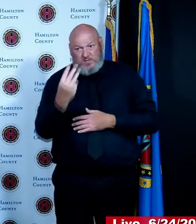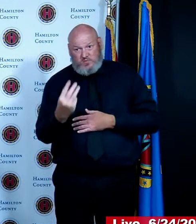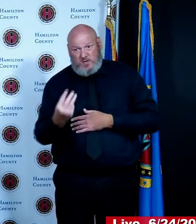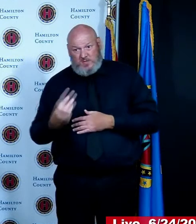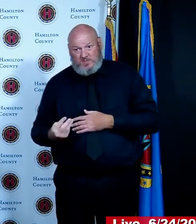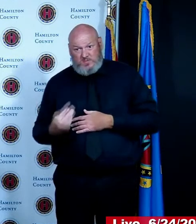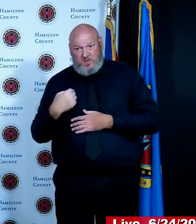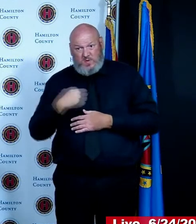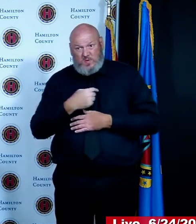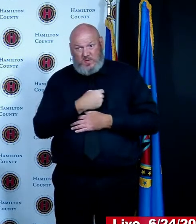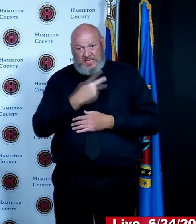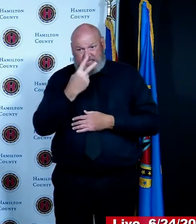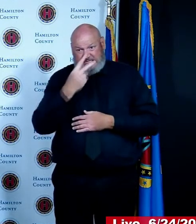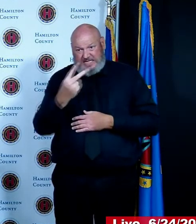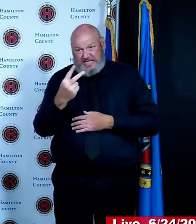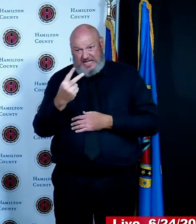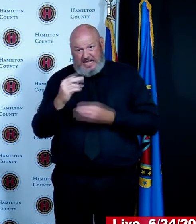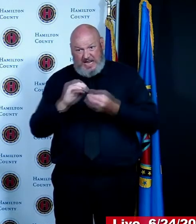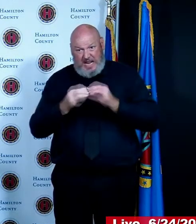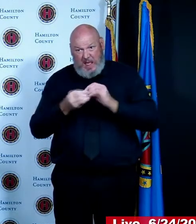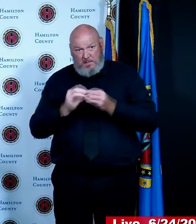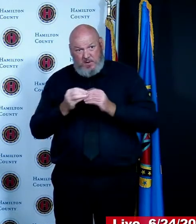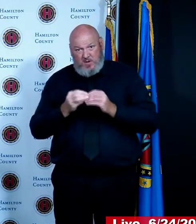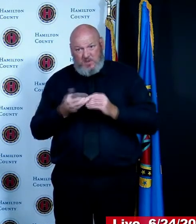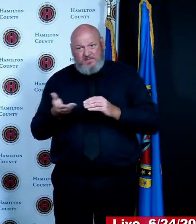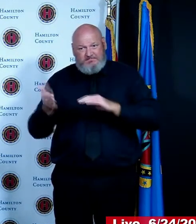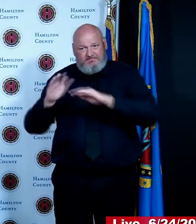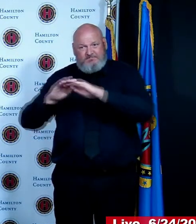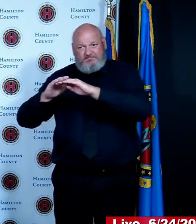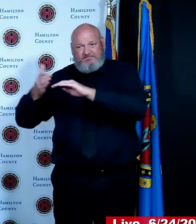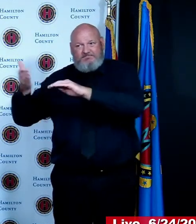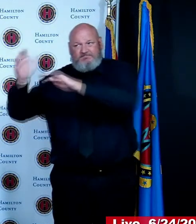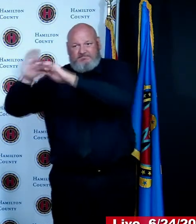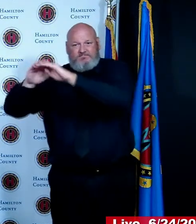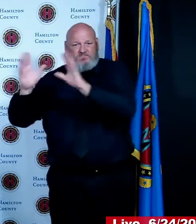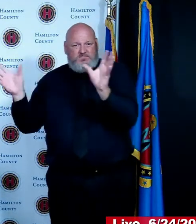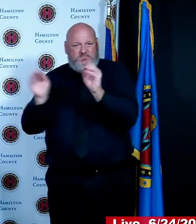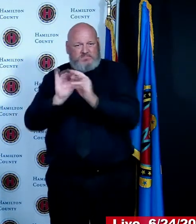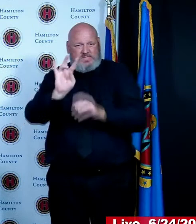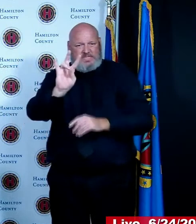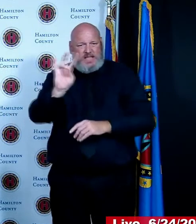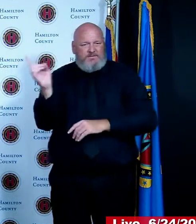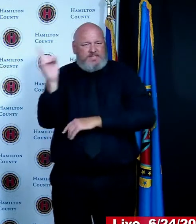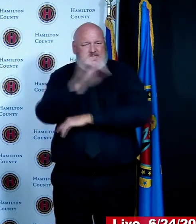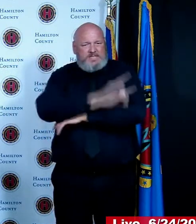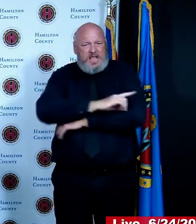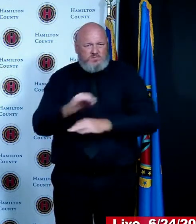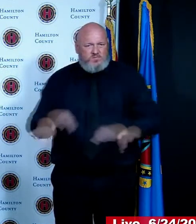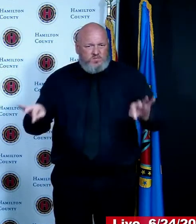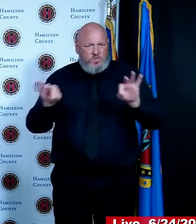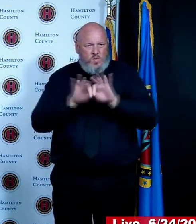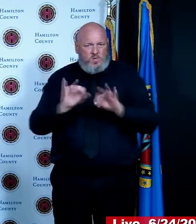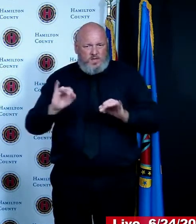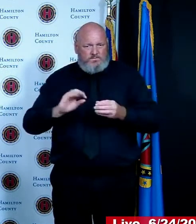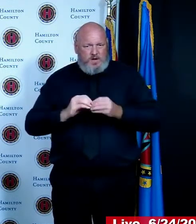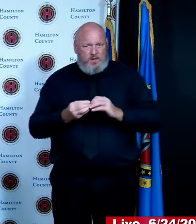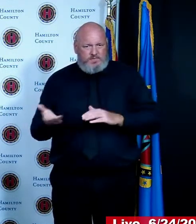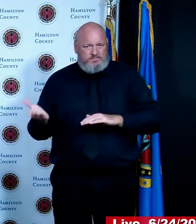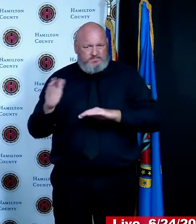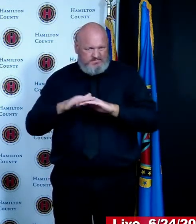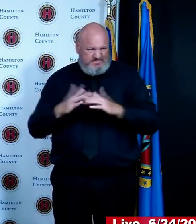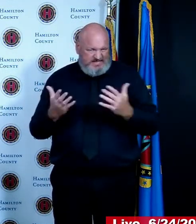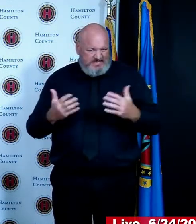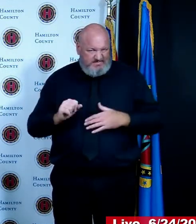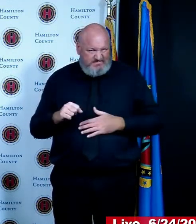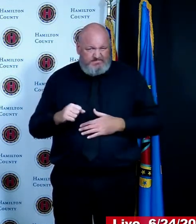I'm gonna read them through for the most recent time frame so in the last month